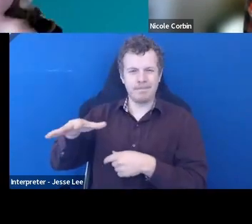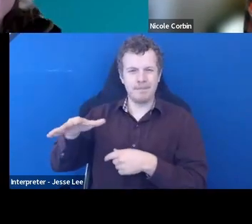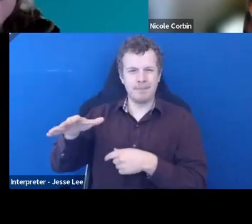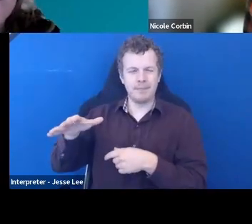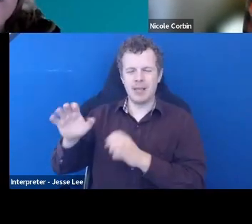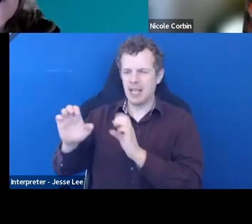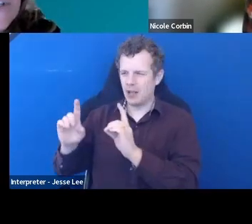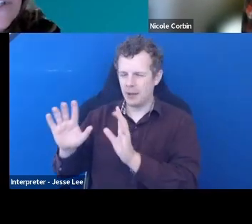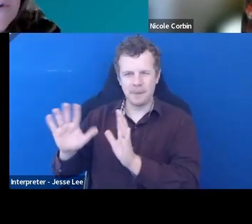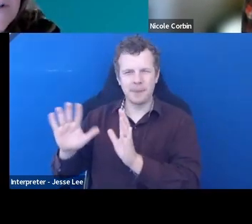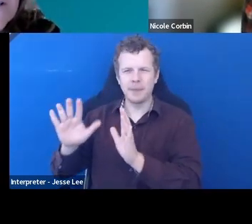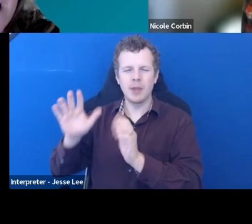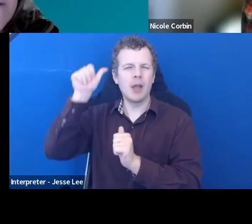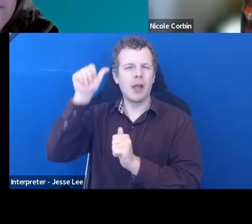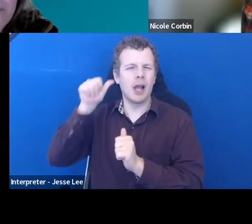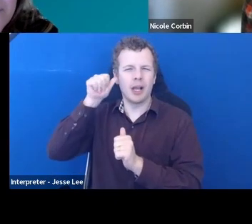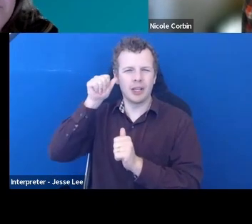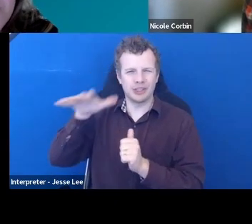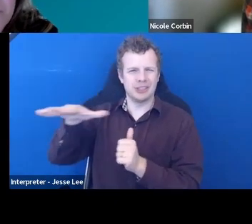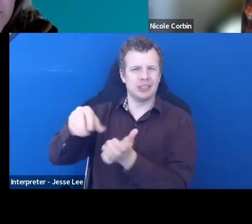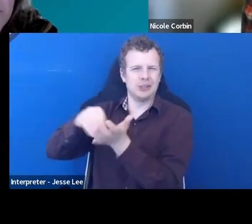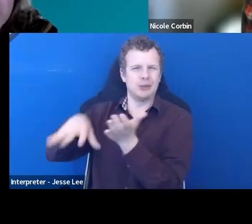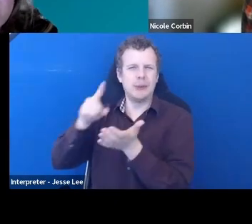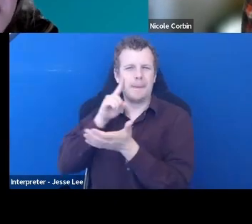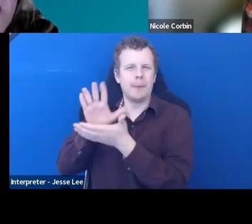The audiology students at the University of Pittsburgh.